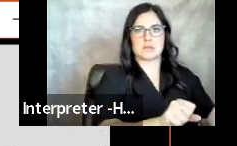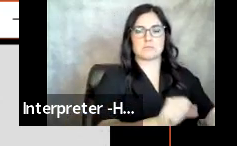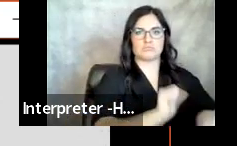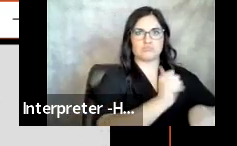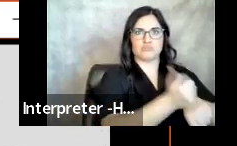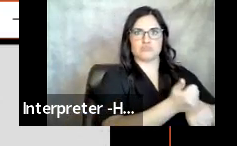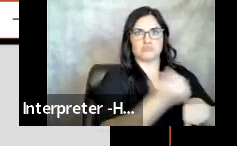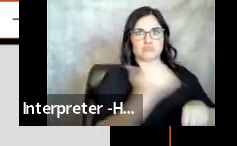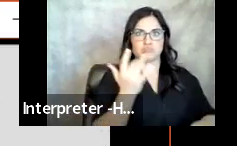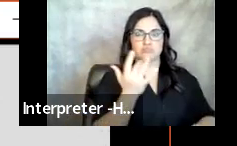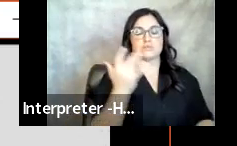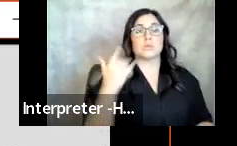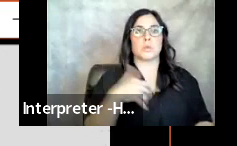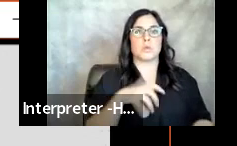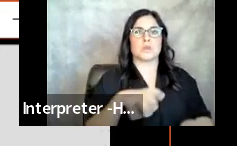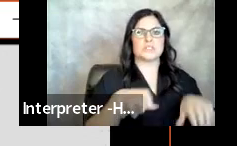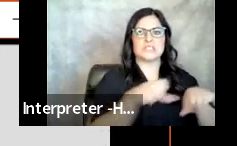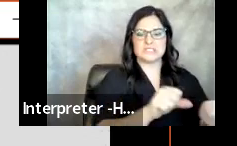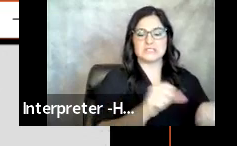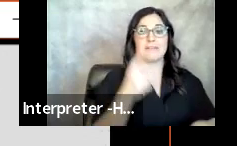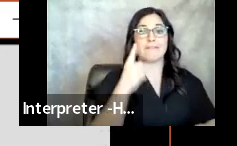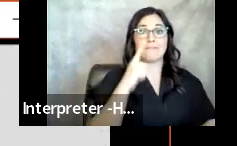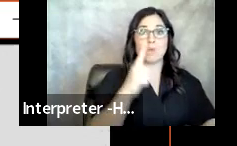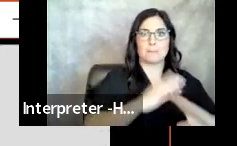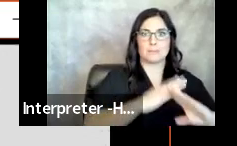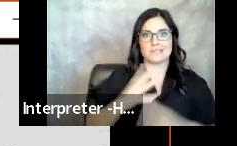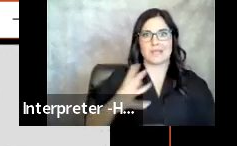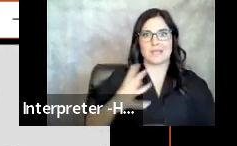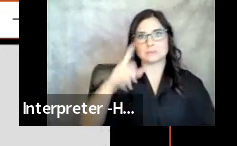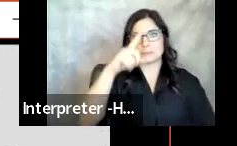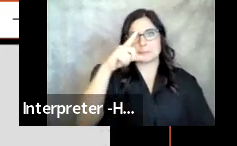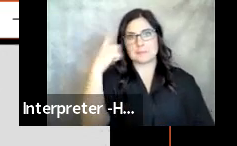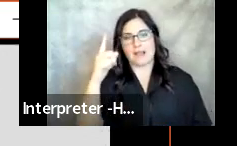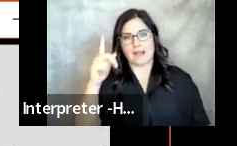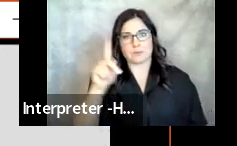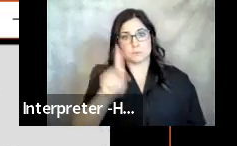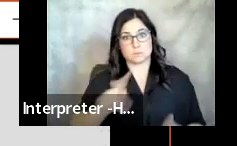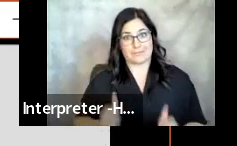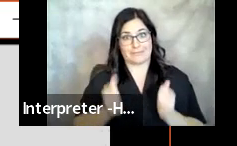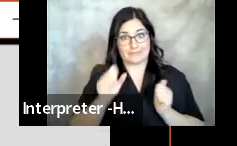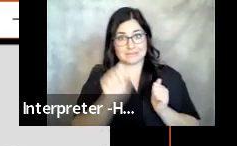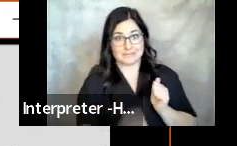People in the south from attempts by. White folks. To take away. Those rights.